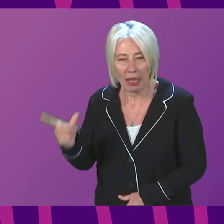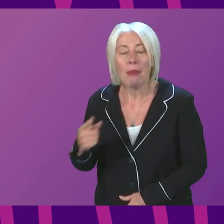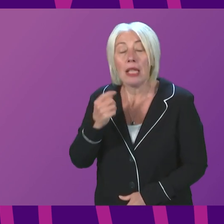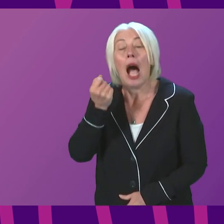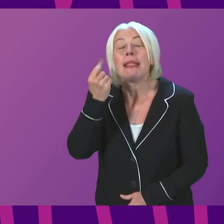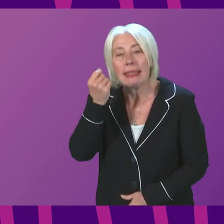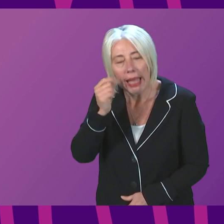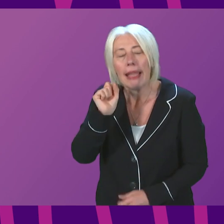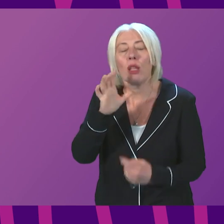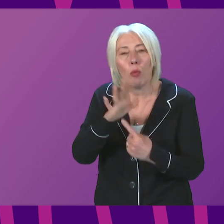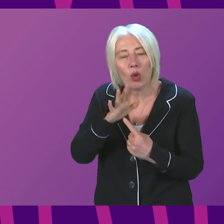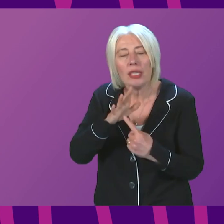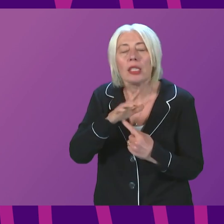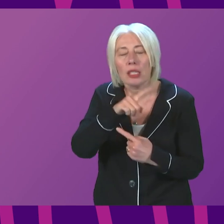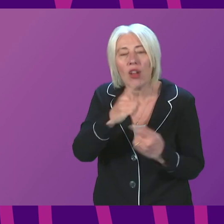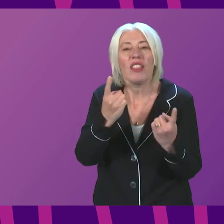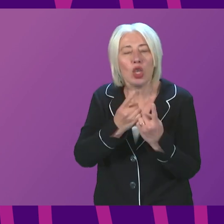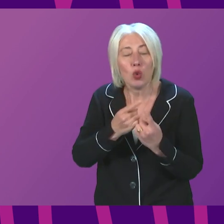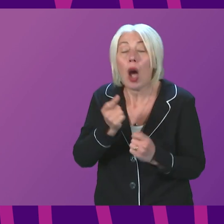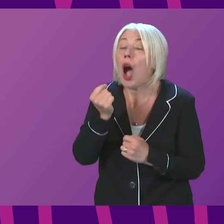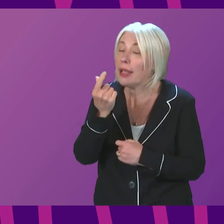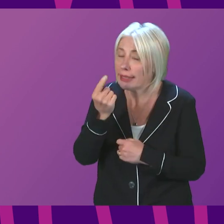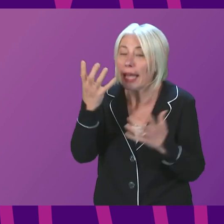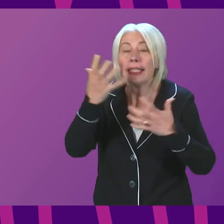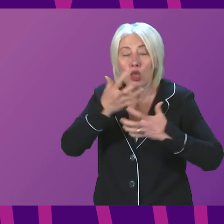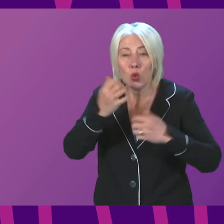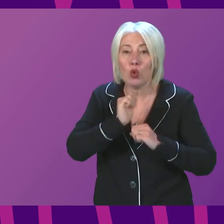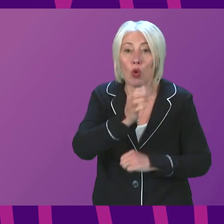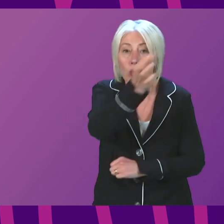the importance of the issue and the concerns that communities have.